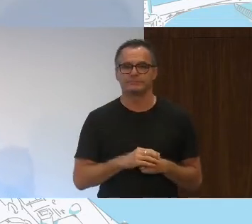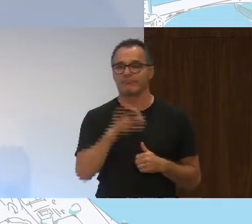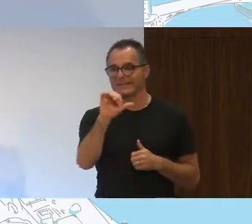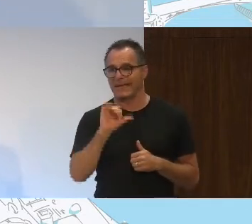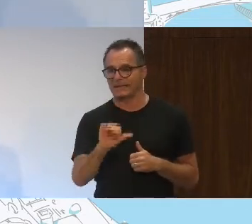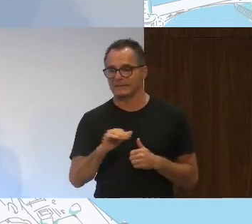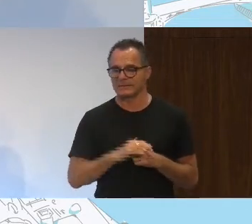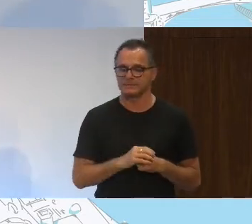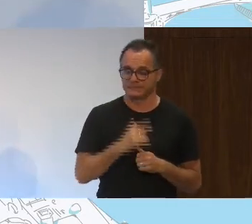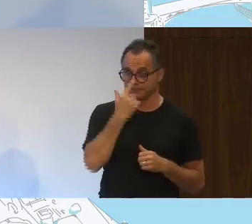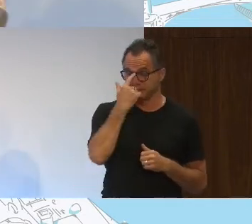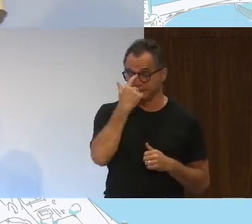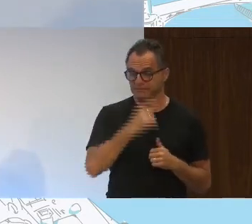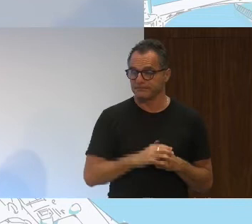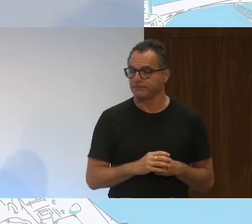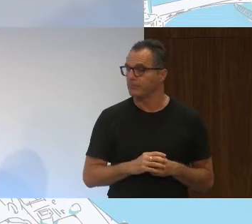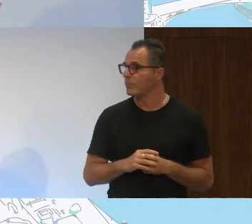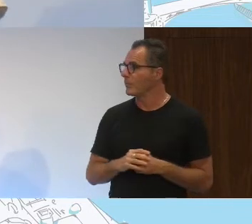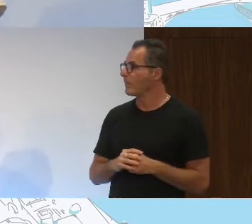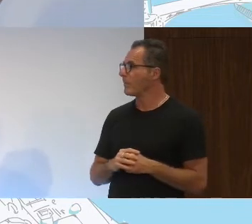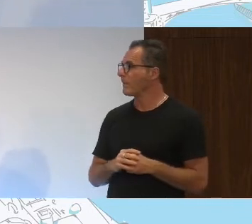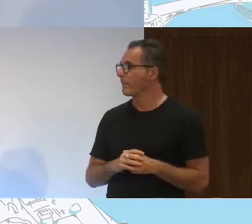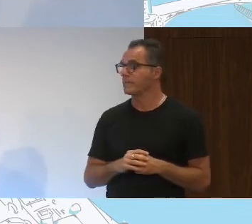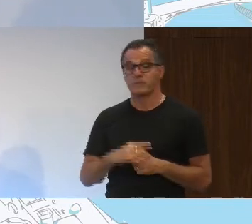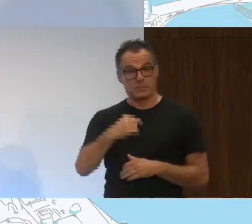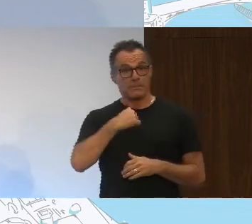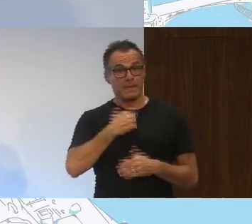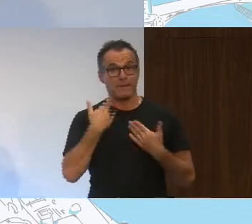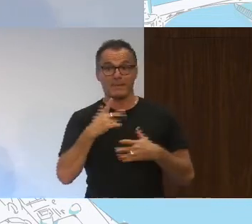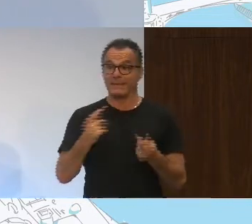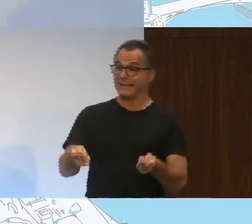So another question came in said I was prescribed triptans aged 40.